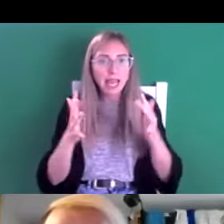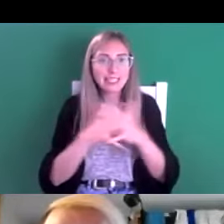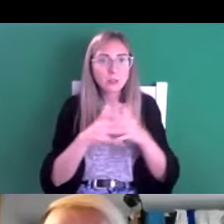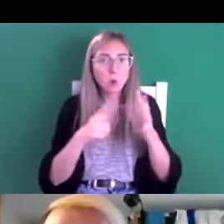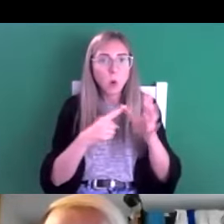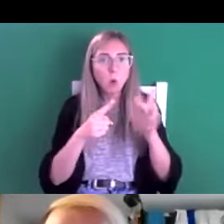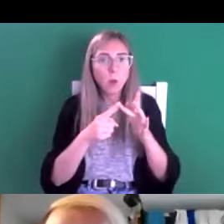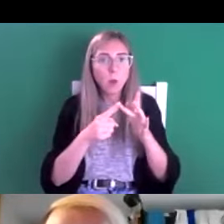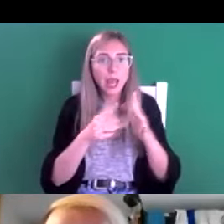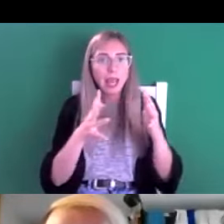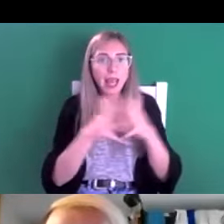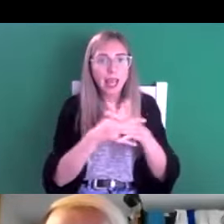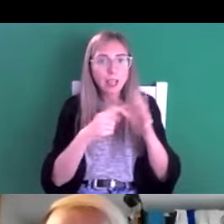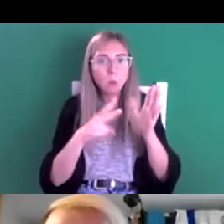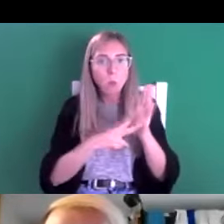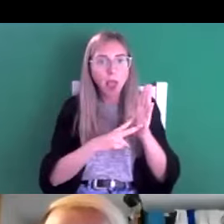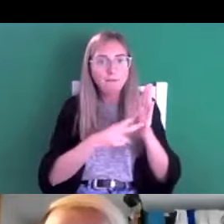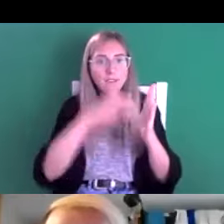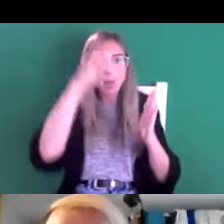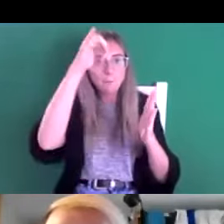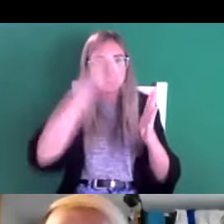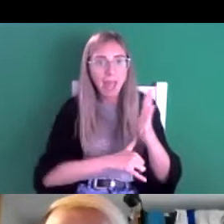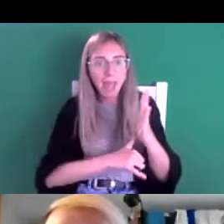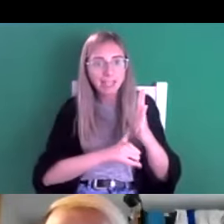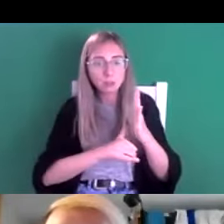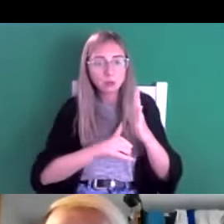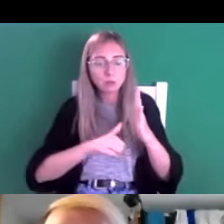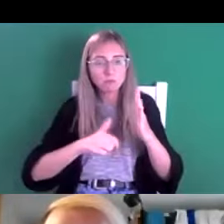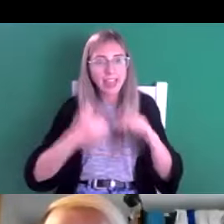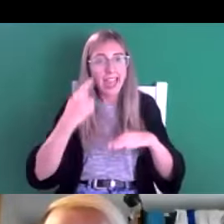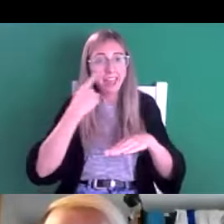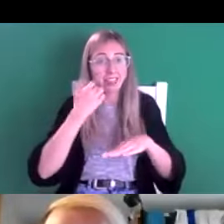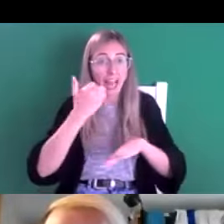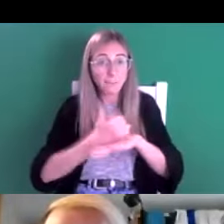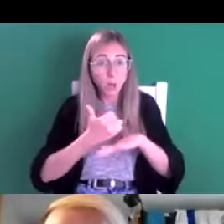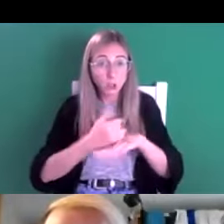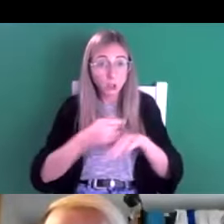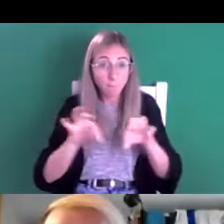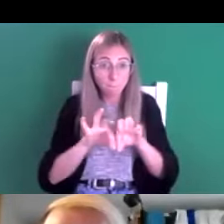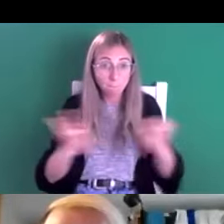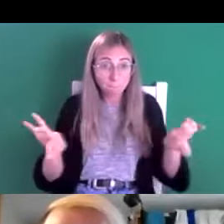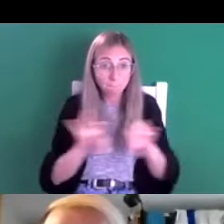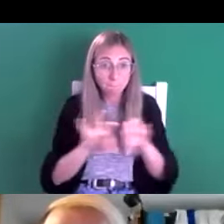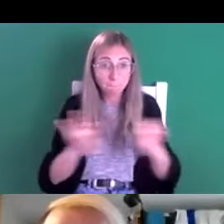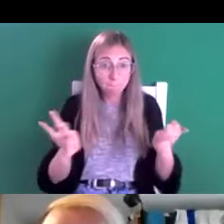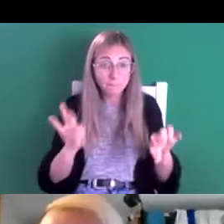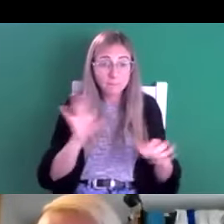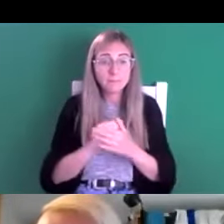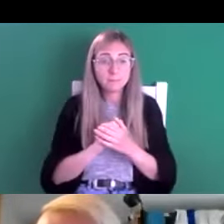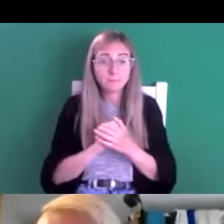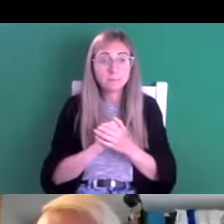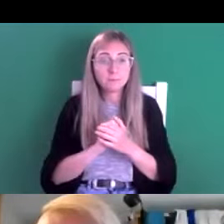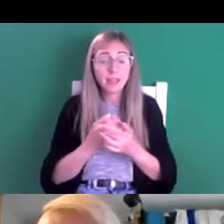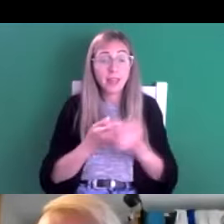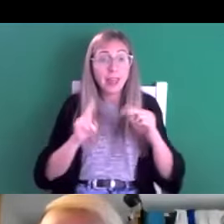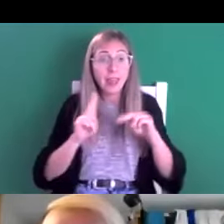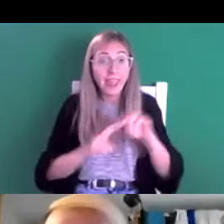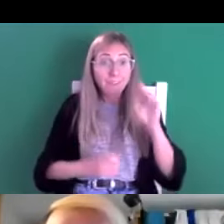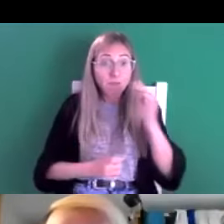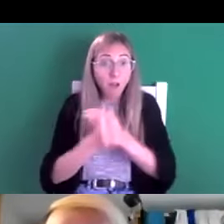it will be will it be at the bottom esther yes yes okay and if you have any problem getting hold